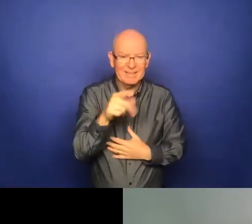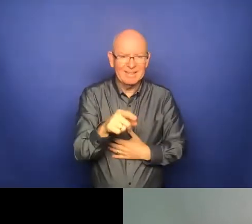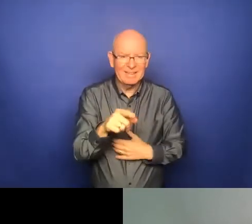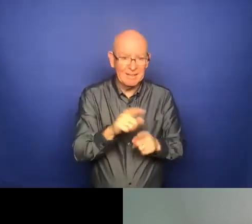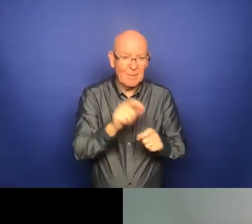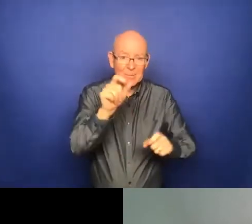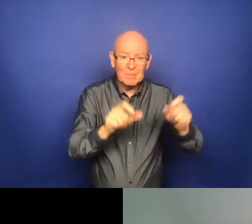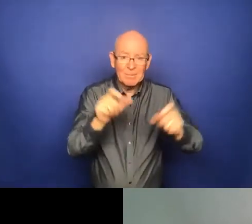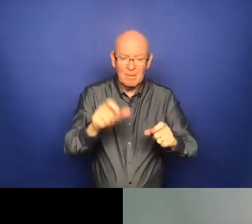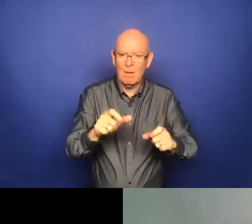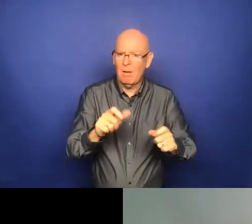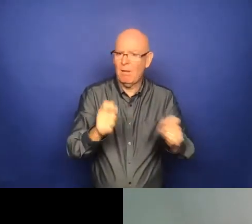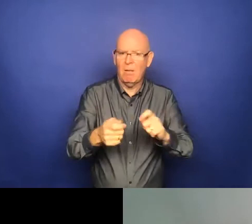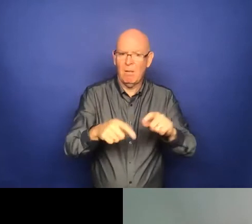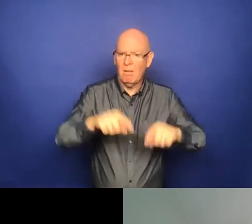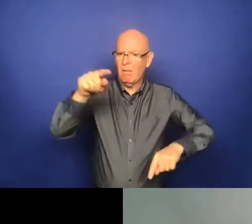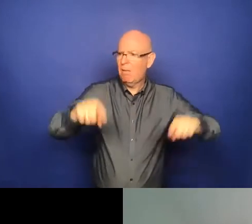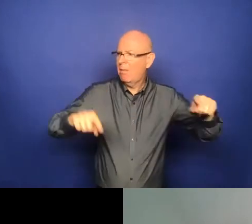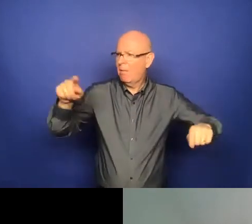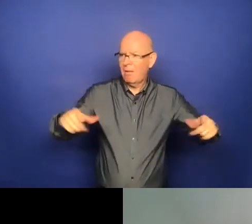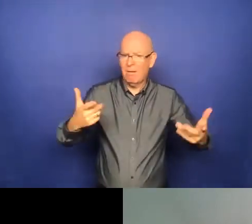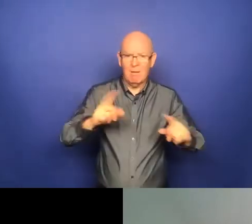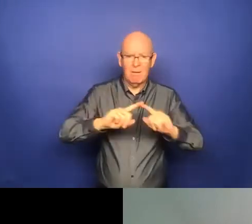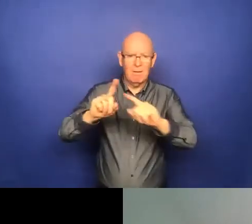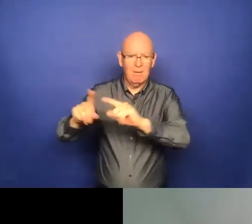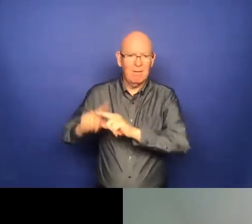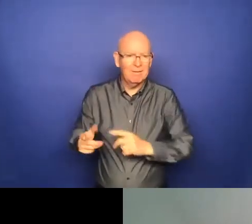plan now for future data collections to develop the